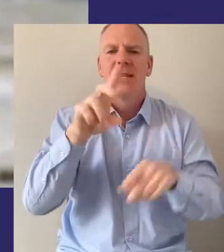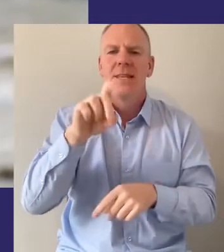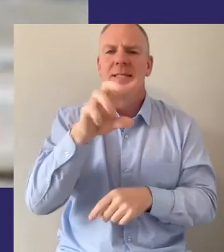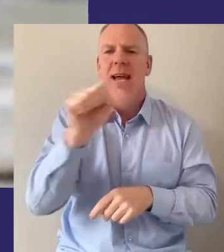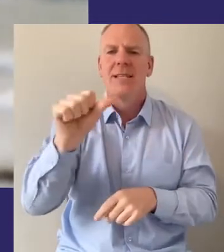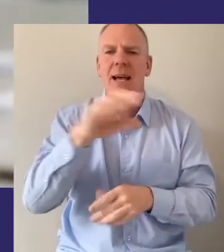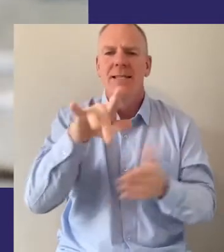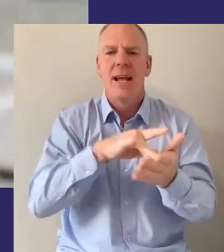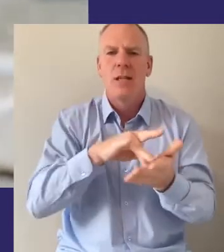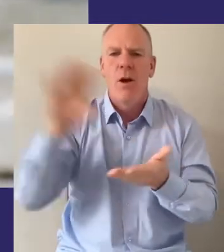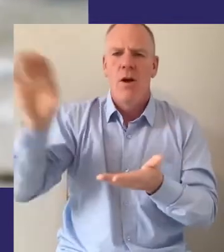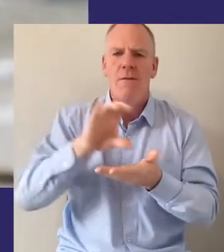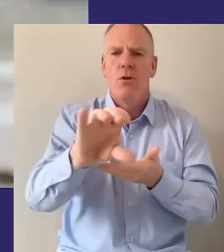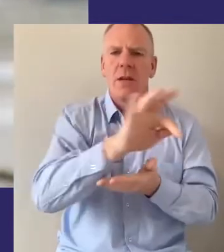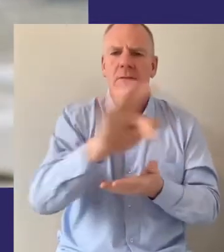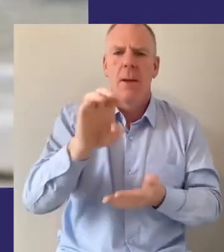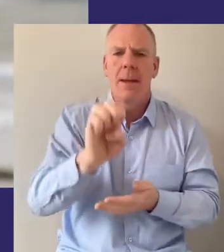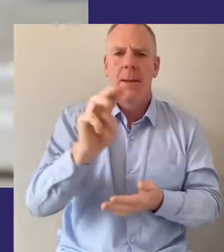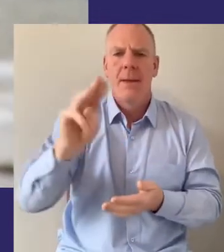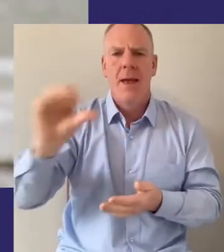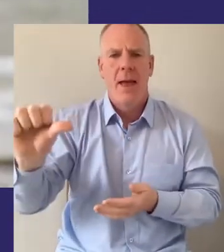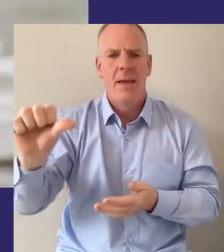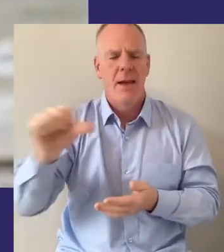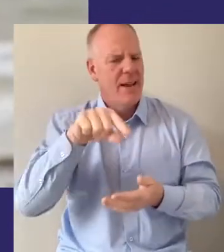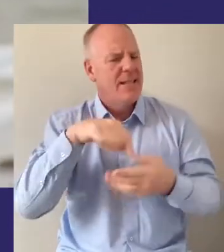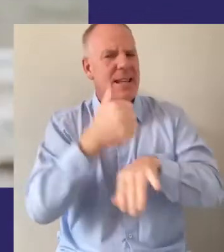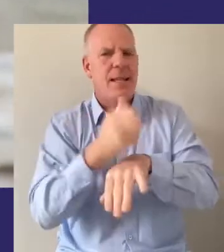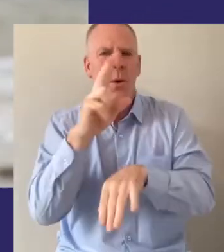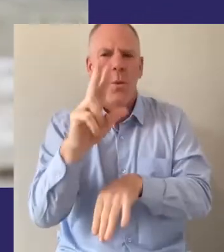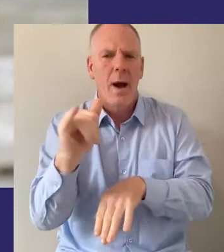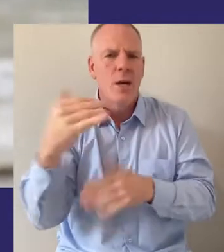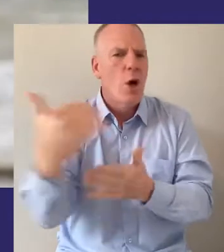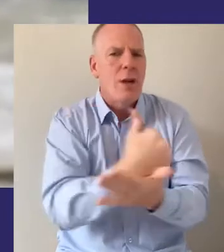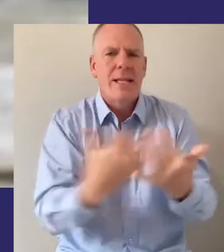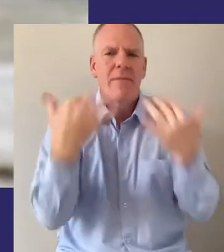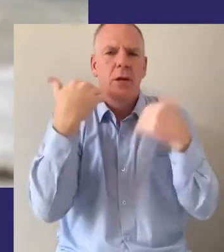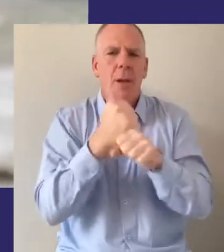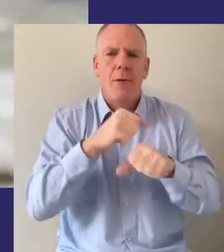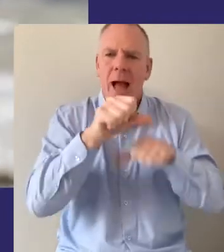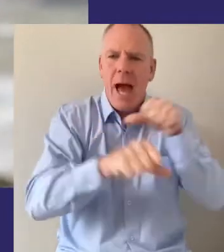the EPA. And it's been set up to collect information on marine plants and animals. So what we're